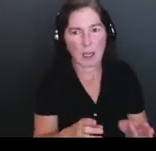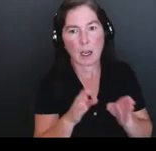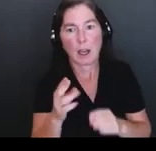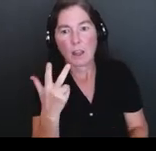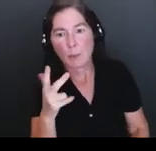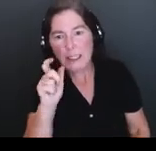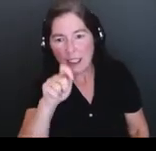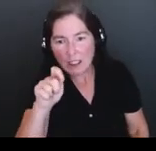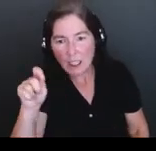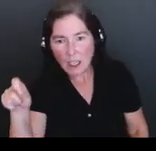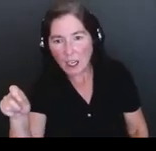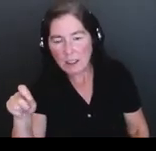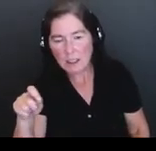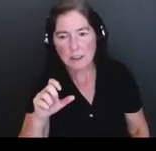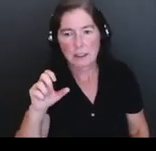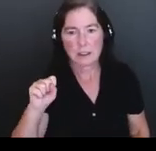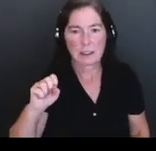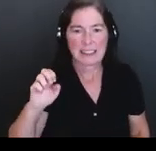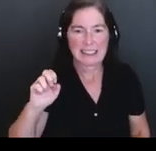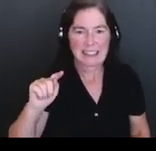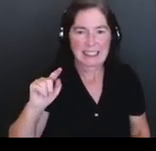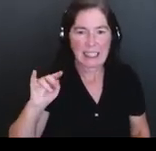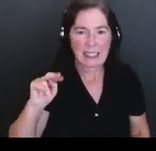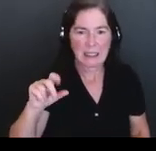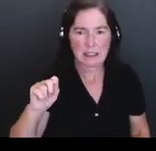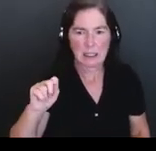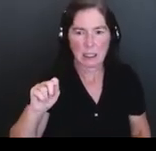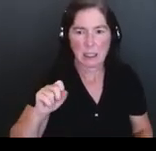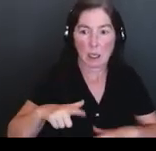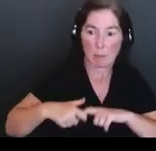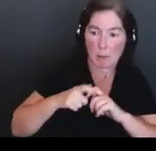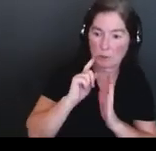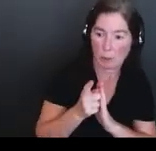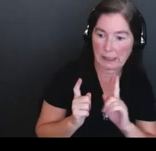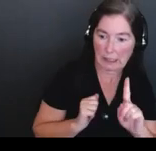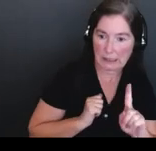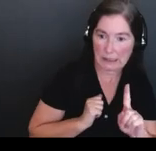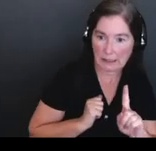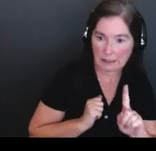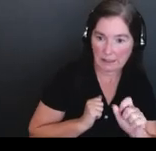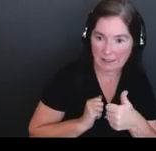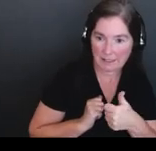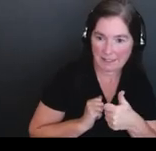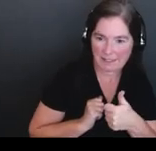can e-mail okay, that's not it either.